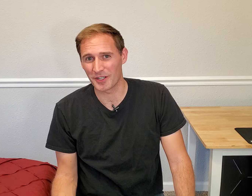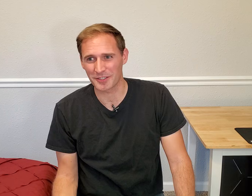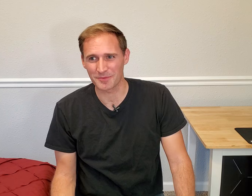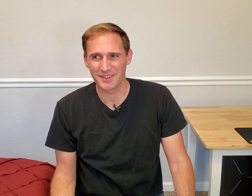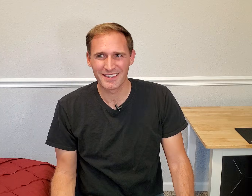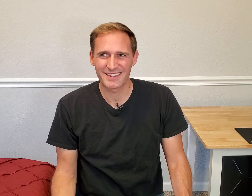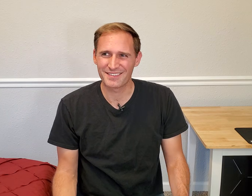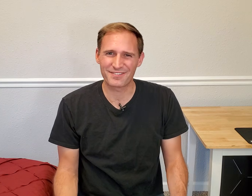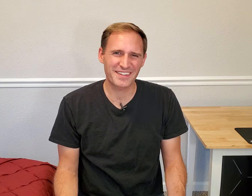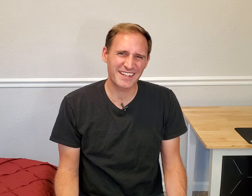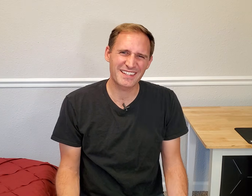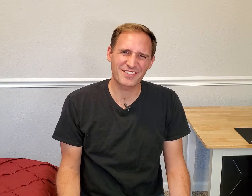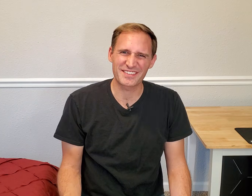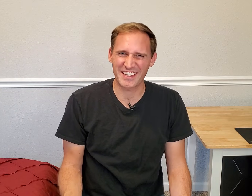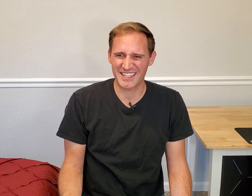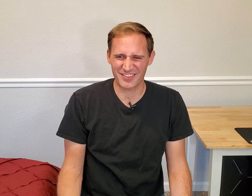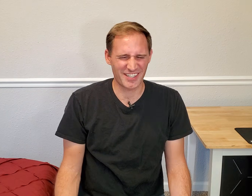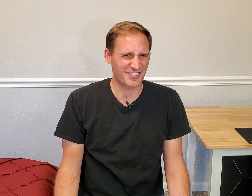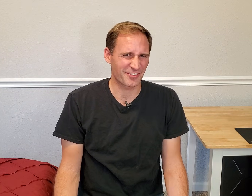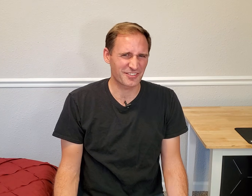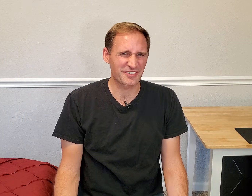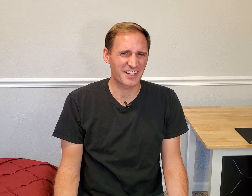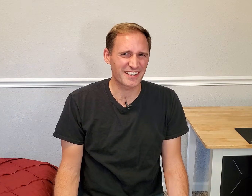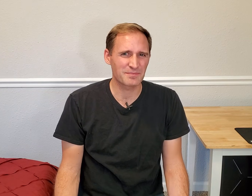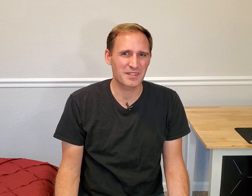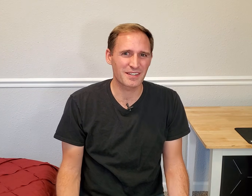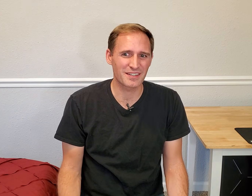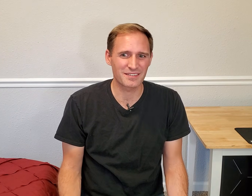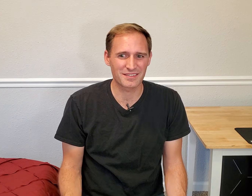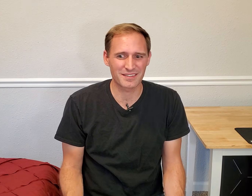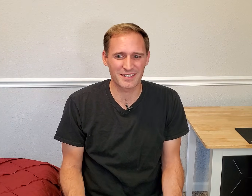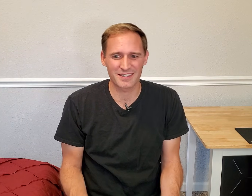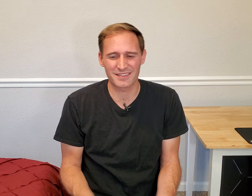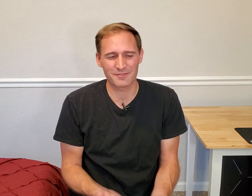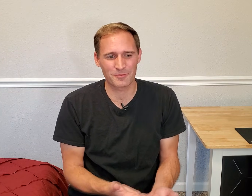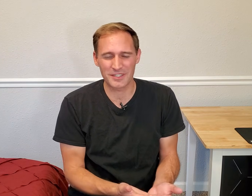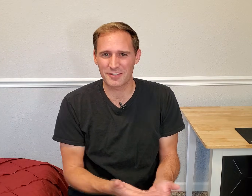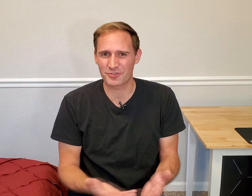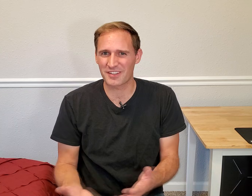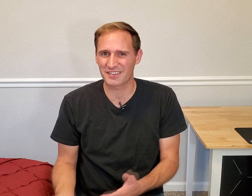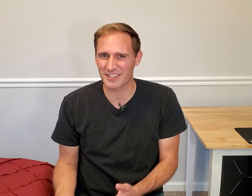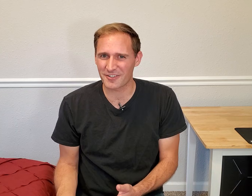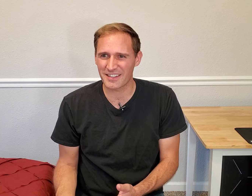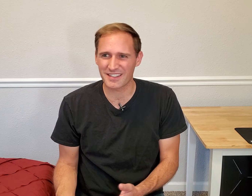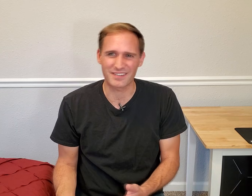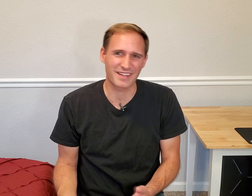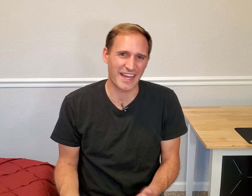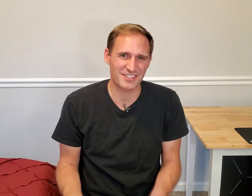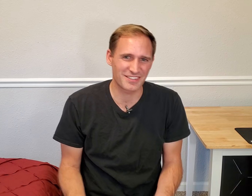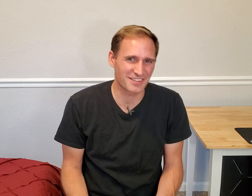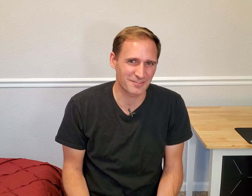'you're welcome'. Funnily enough it's kind of a controversial sign because when the transliterated and it actually doesn't